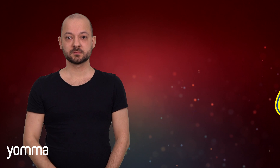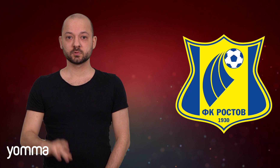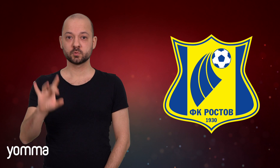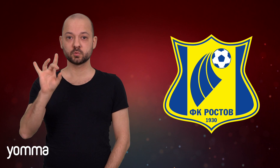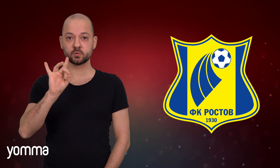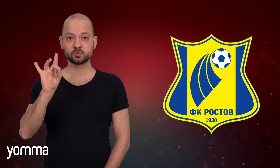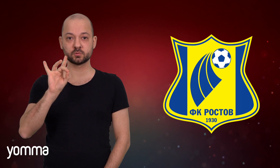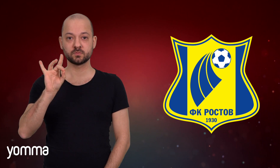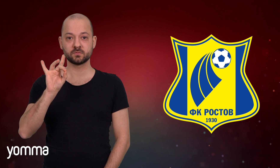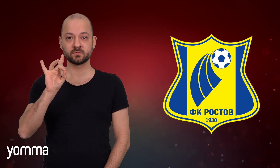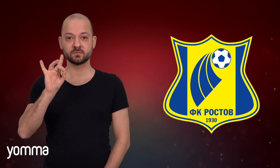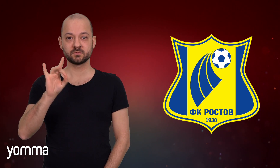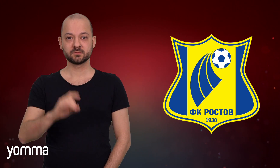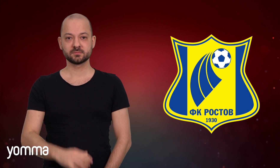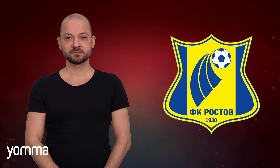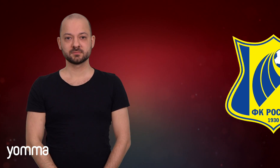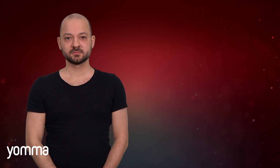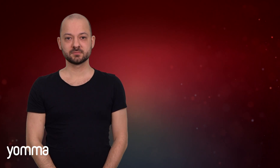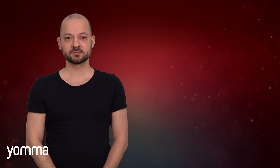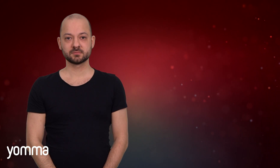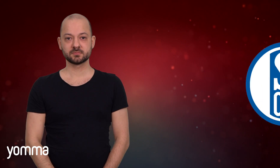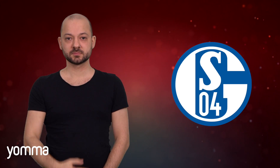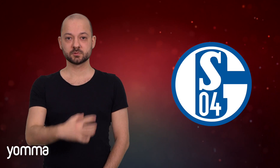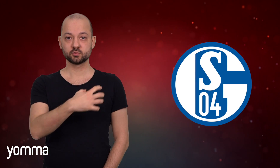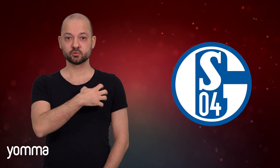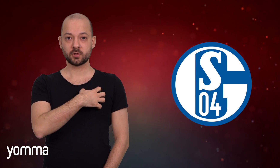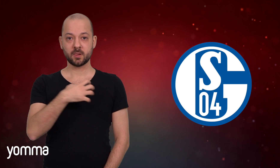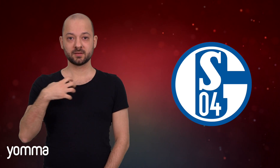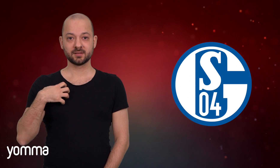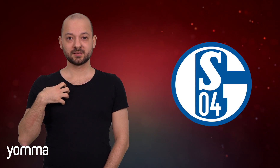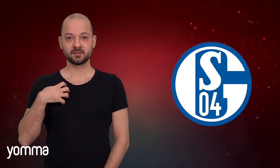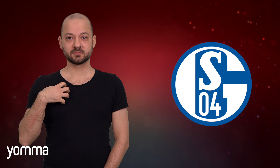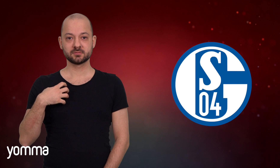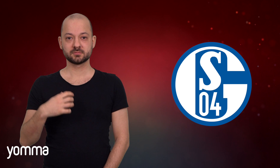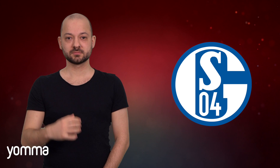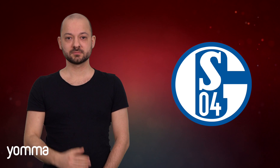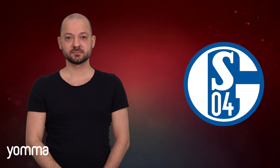FC Rostov FC Schalke 04